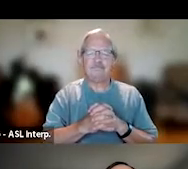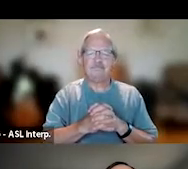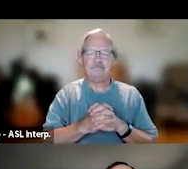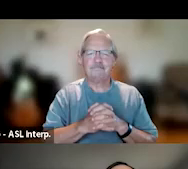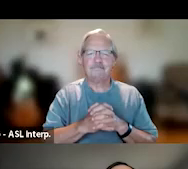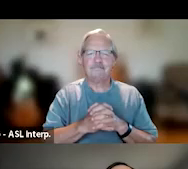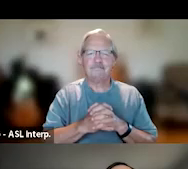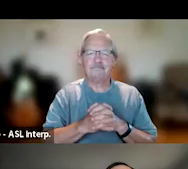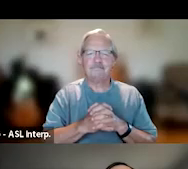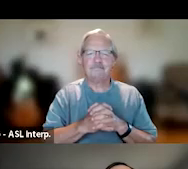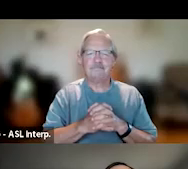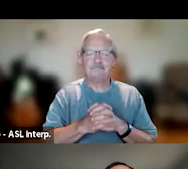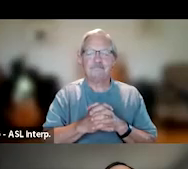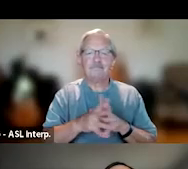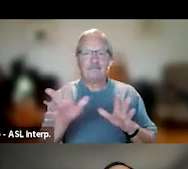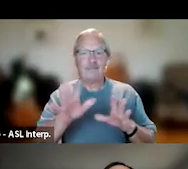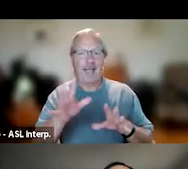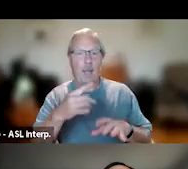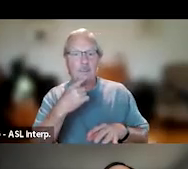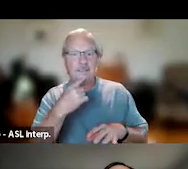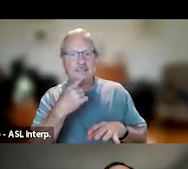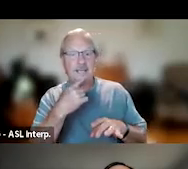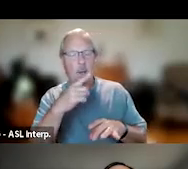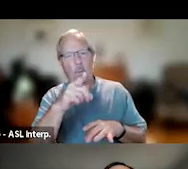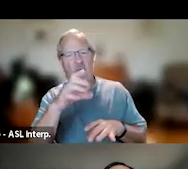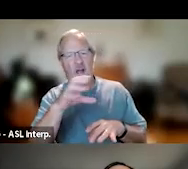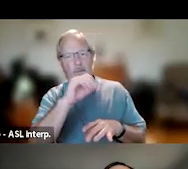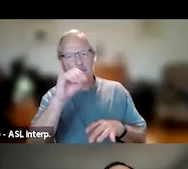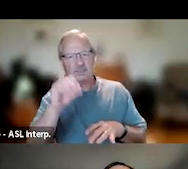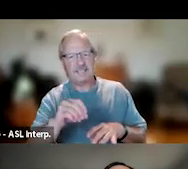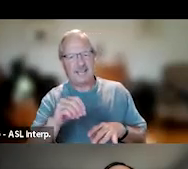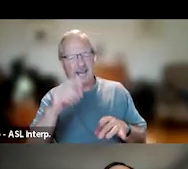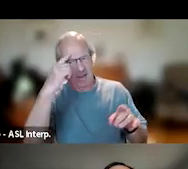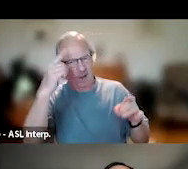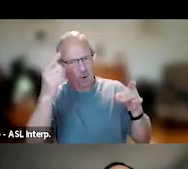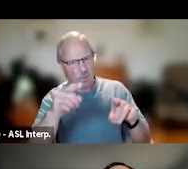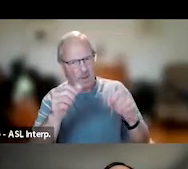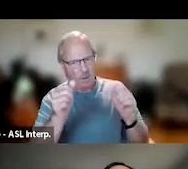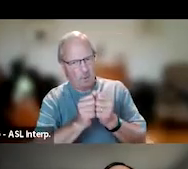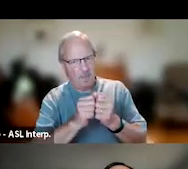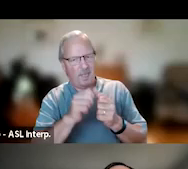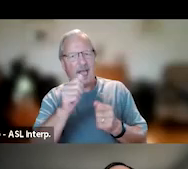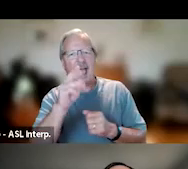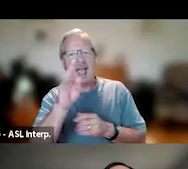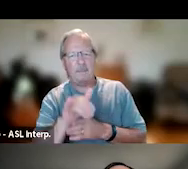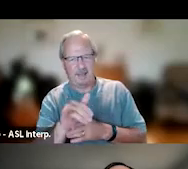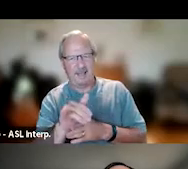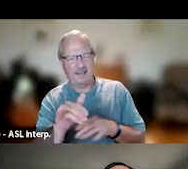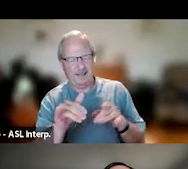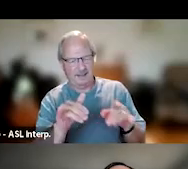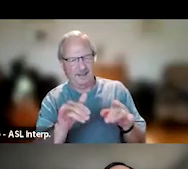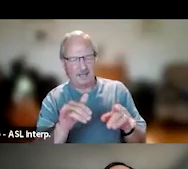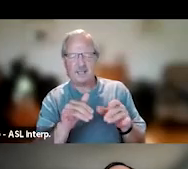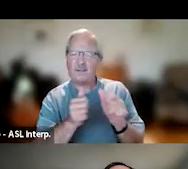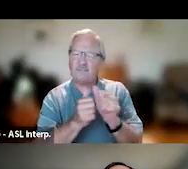Yeah, I would just say I definitely 100% agree with Abby and just piggybacking off those words. There's the quote of, not to be dramatic,